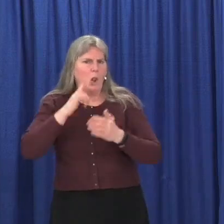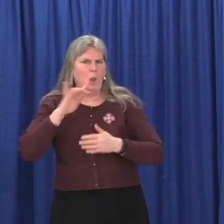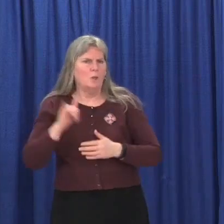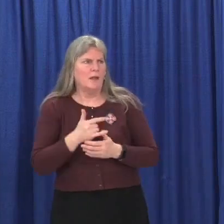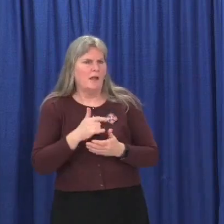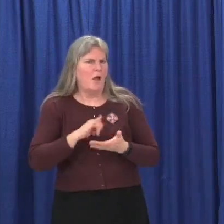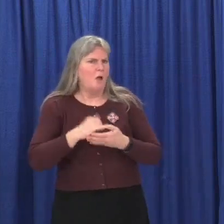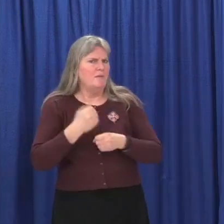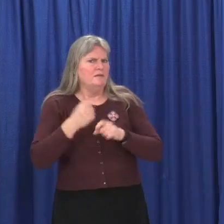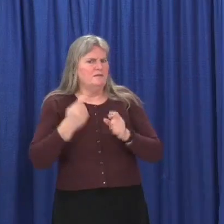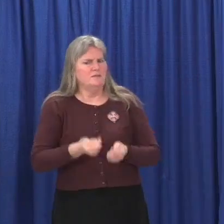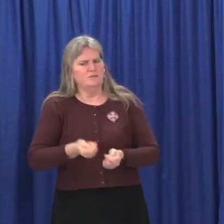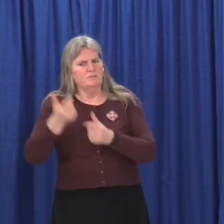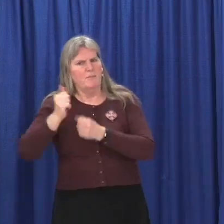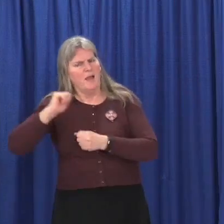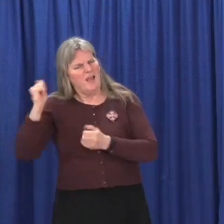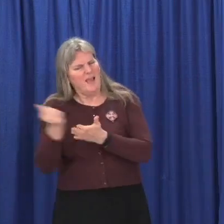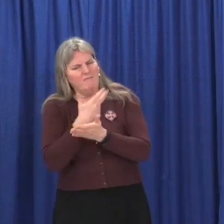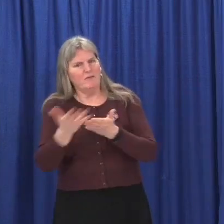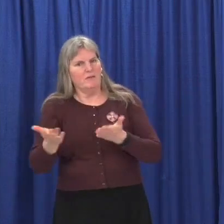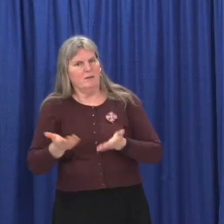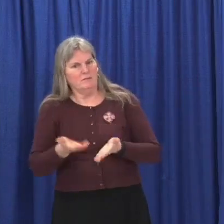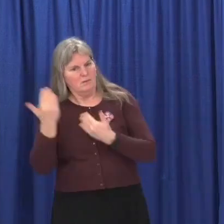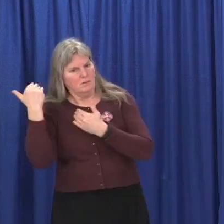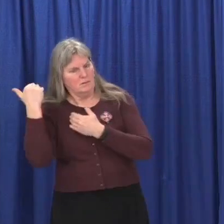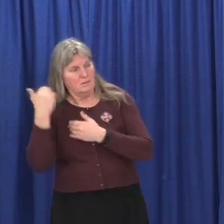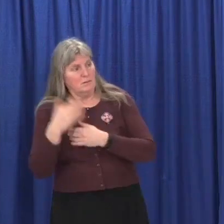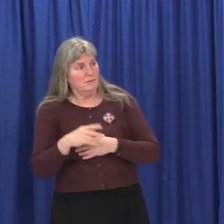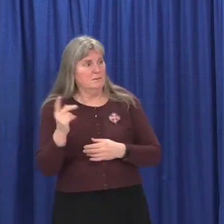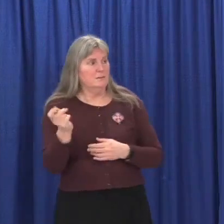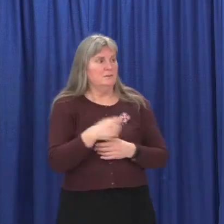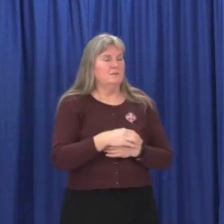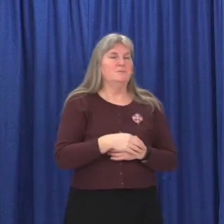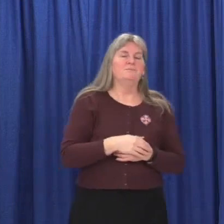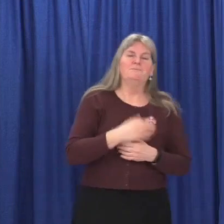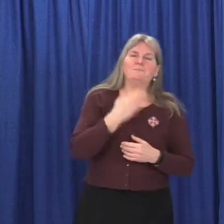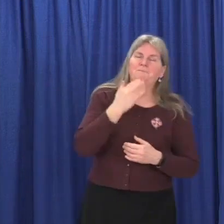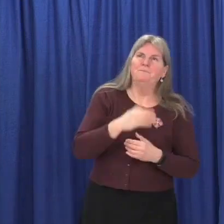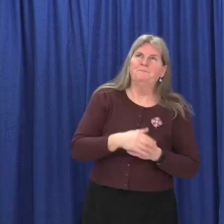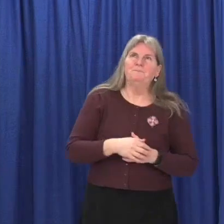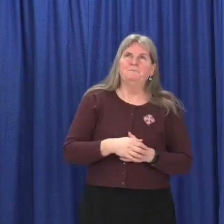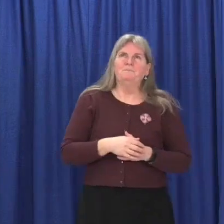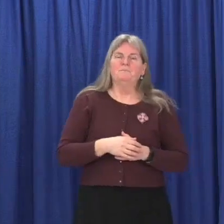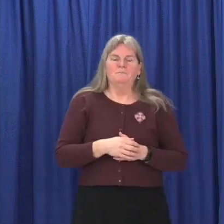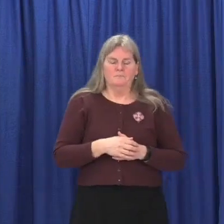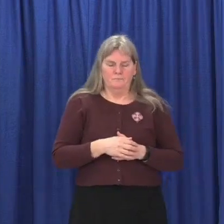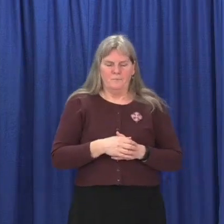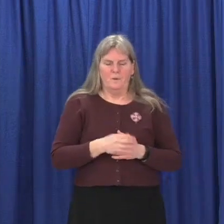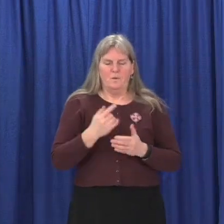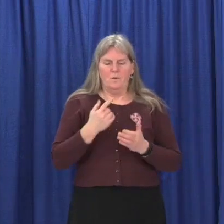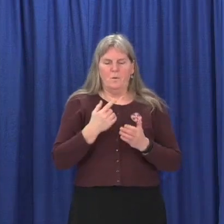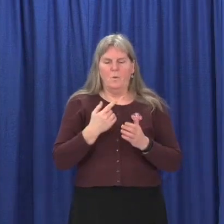Thanks for the question, Luke. The question is about when we can go the next step, when can we go the next step